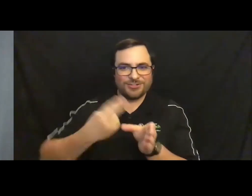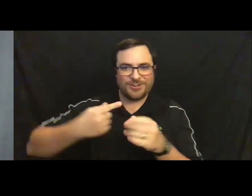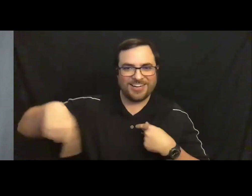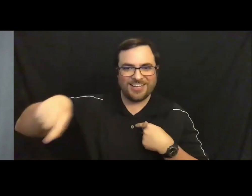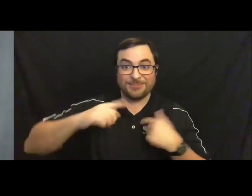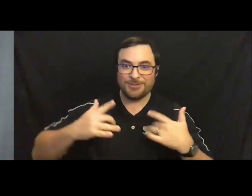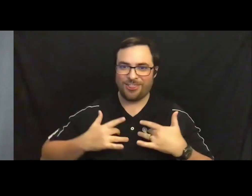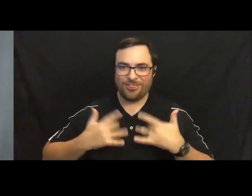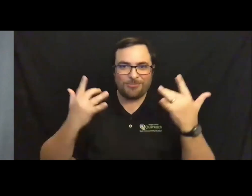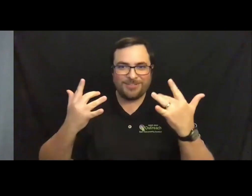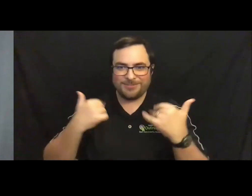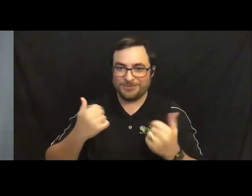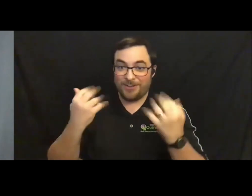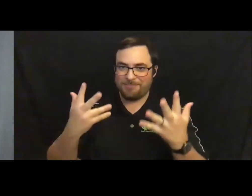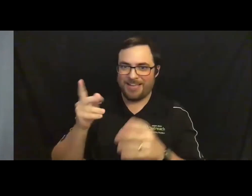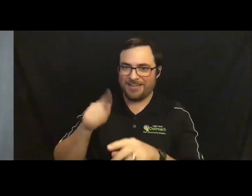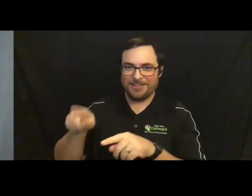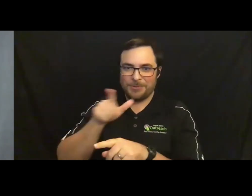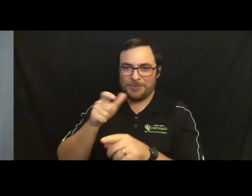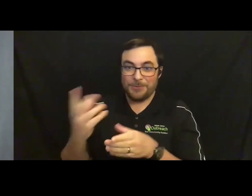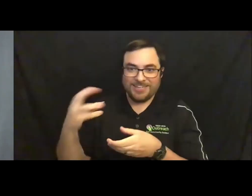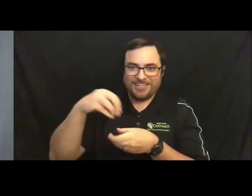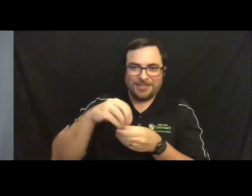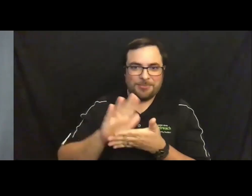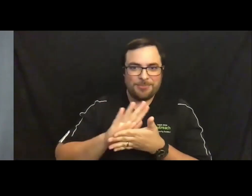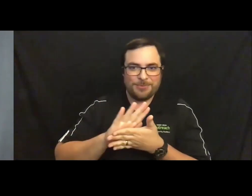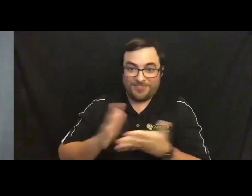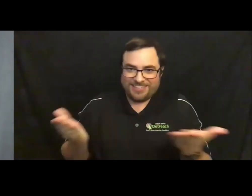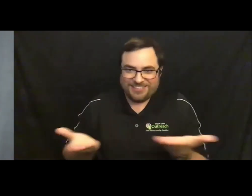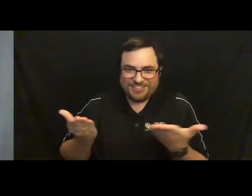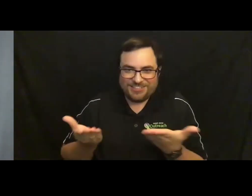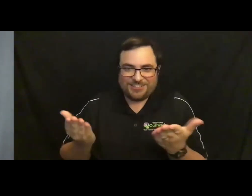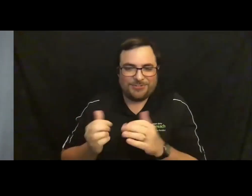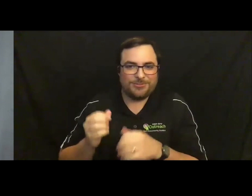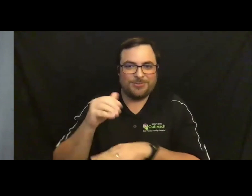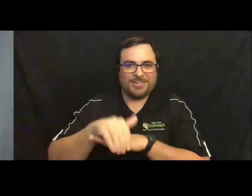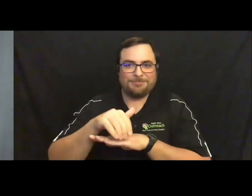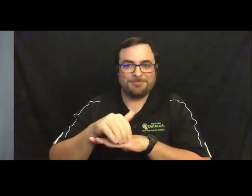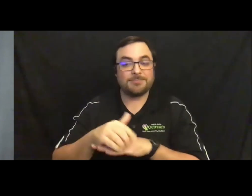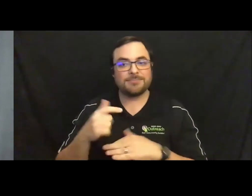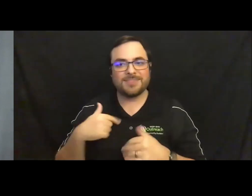to have many of the movie stars here with us tonight....that they're able to share in